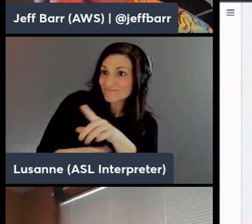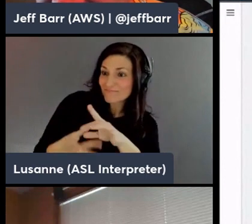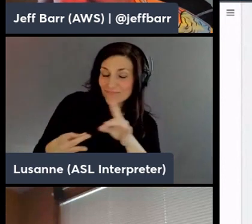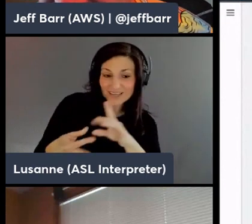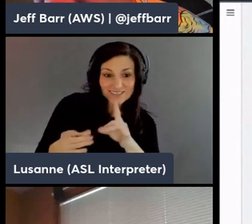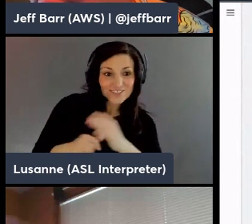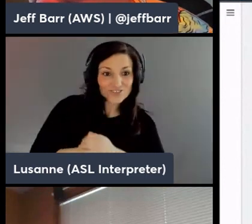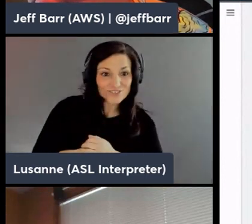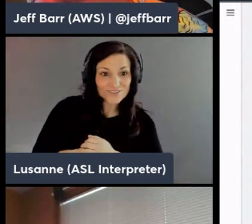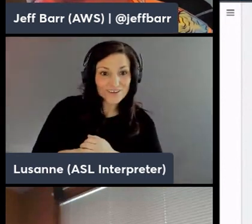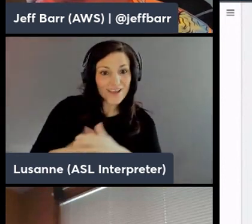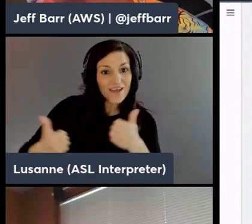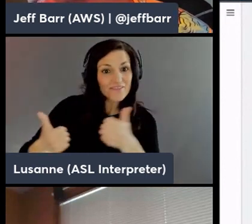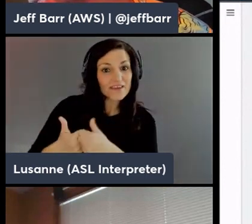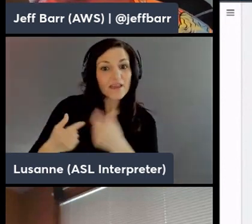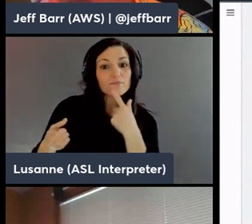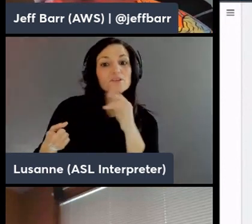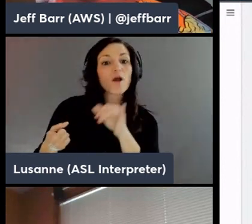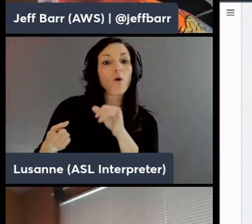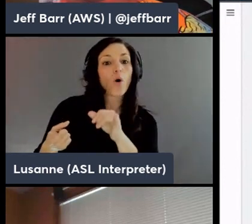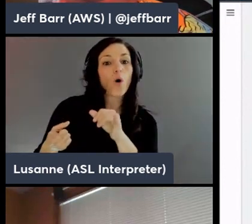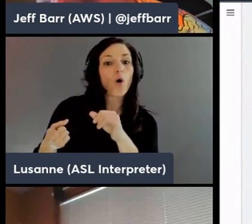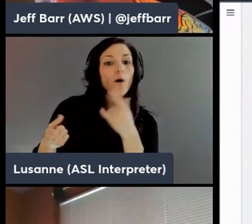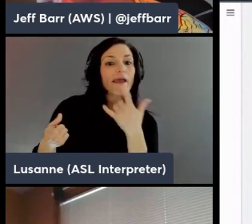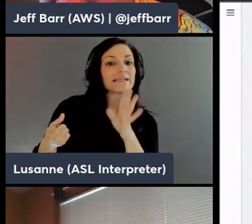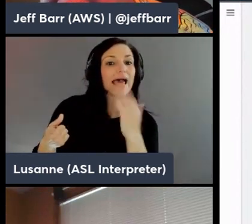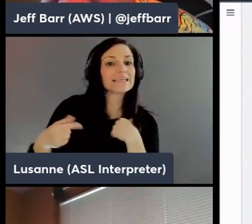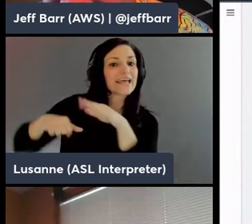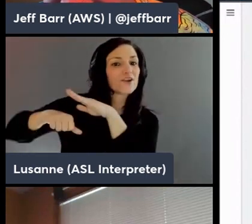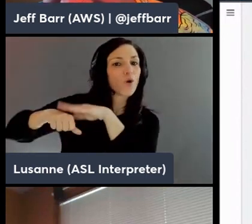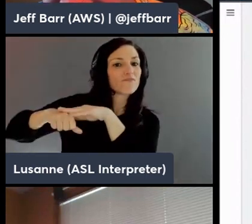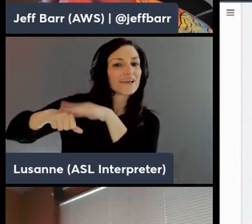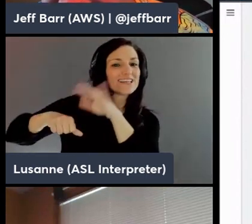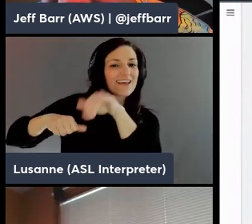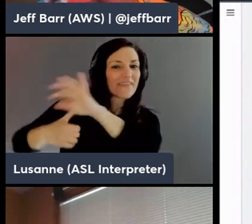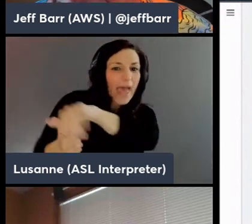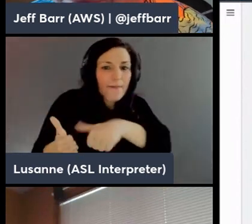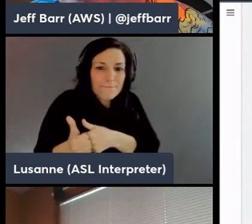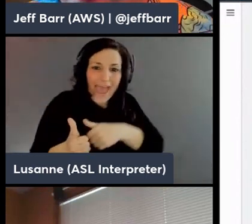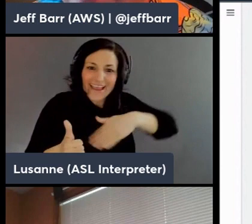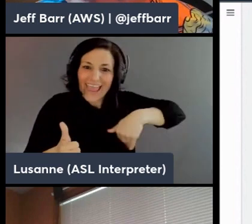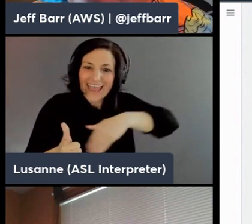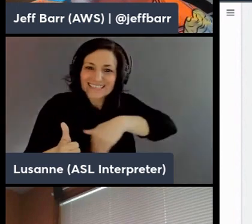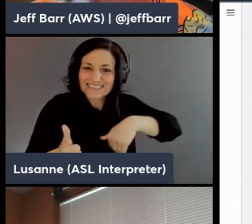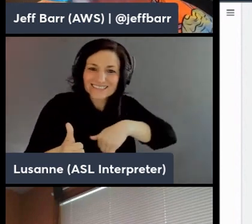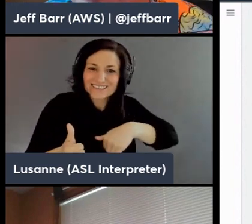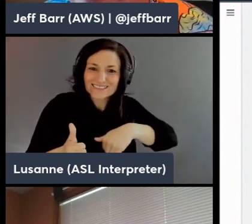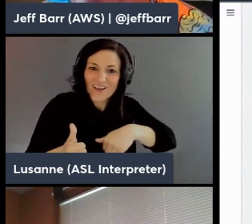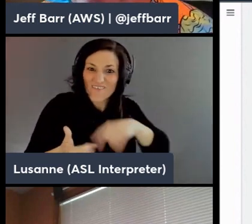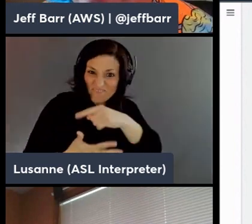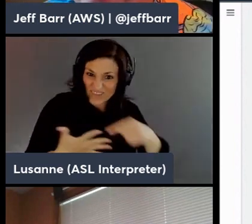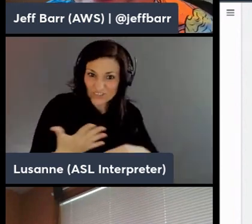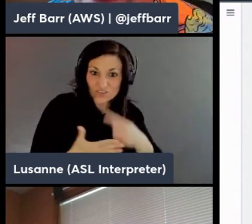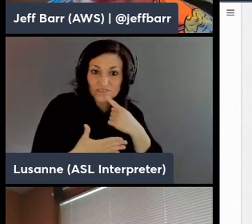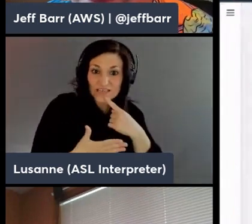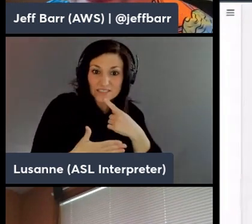has now said, "Oh, it's got a notification." So in other words, that back end feature said, "I received the request from one player, and